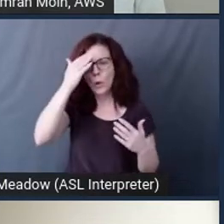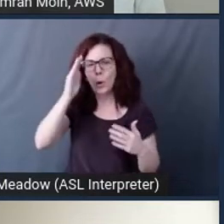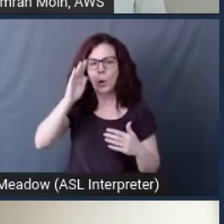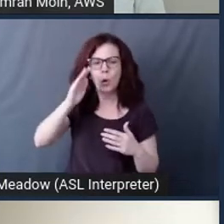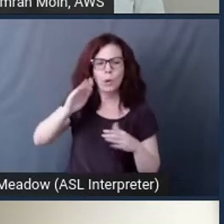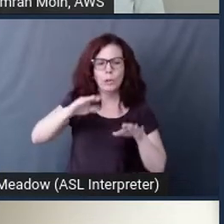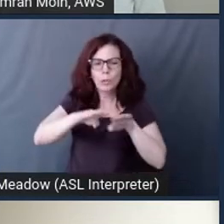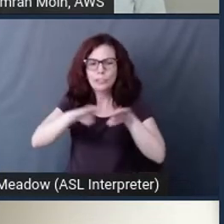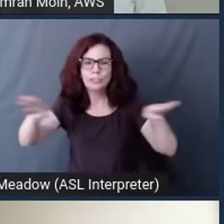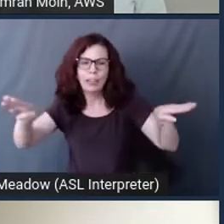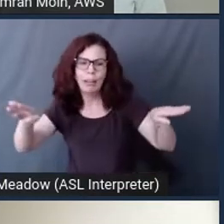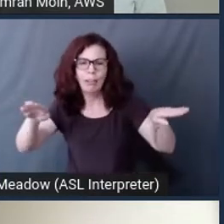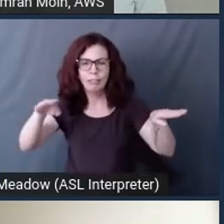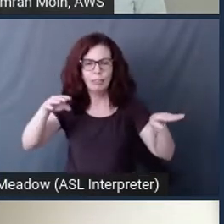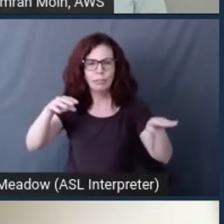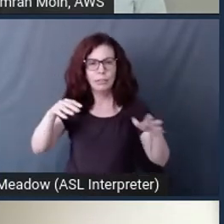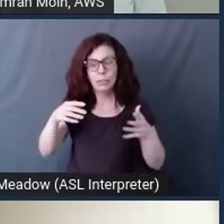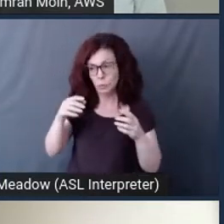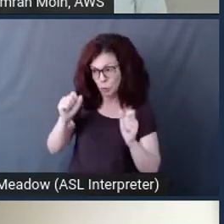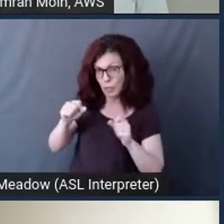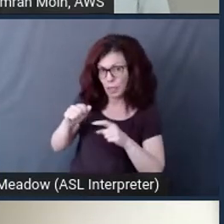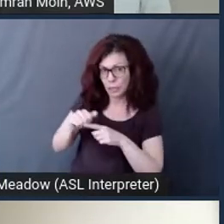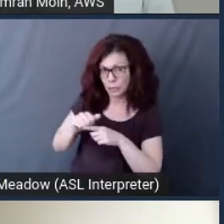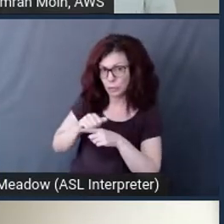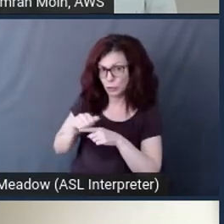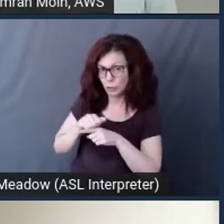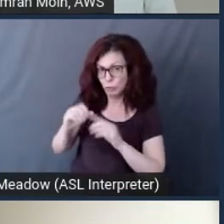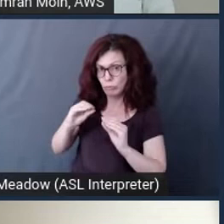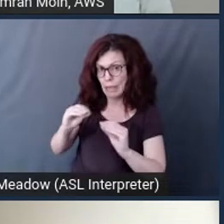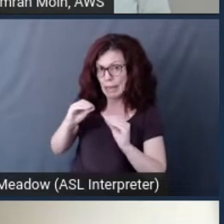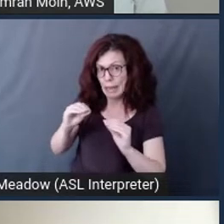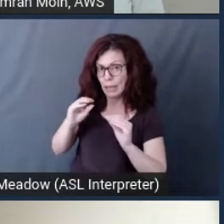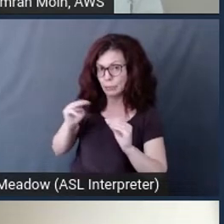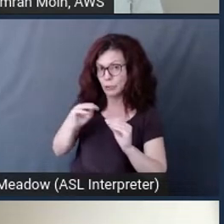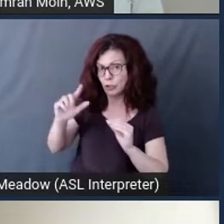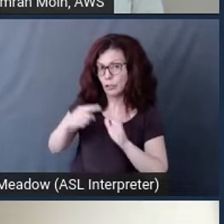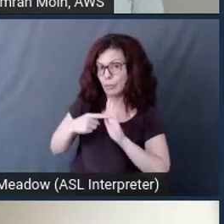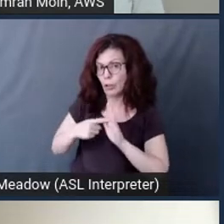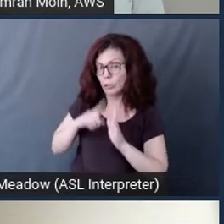I guess you can train a machine learning model to detect specific things.